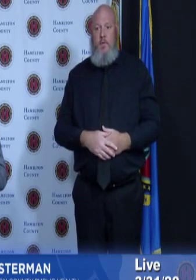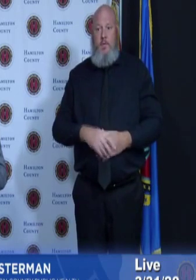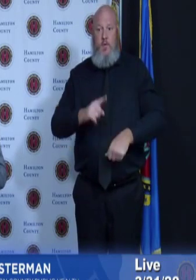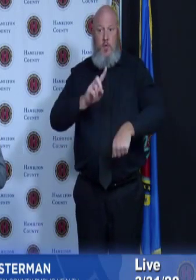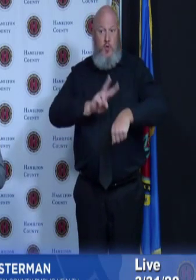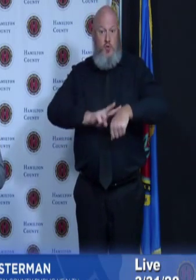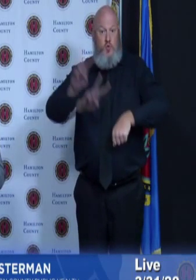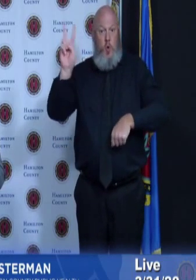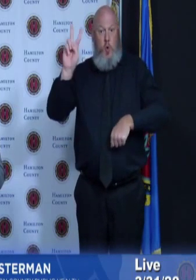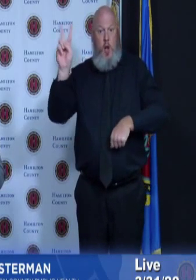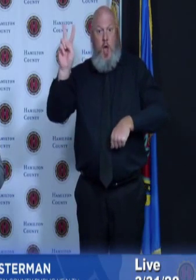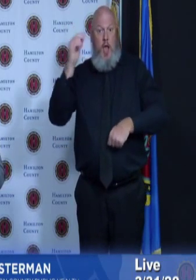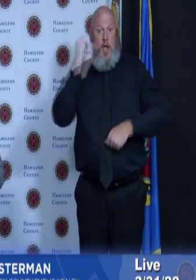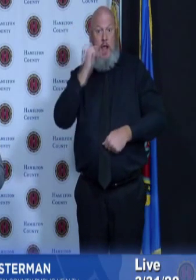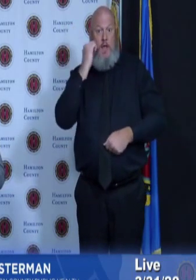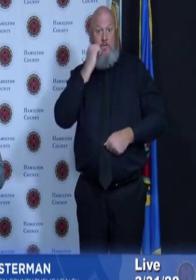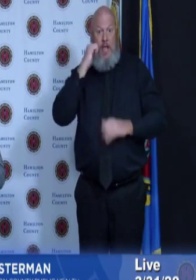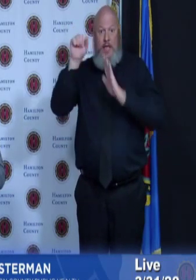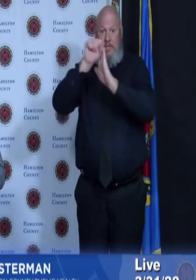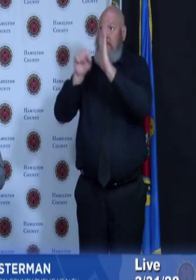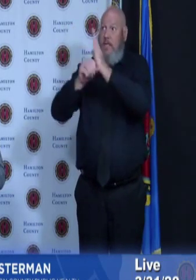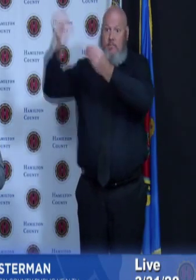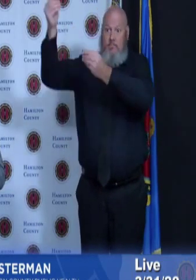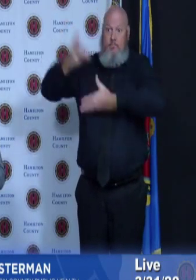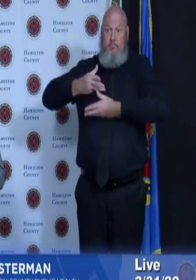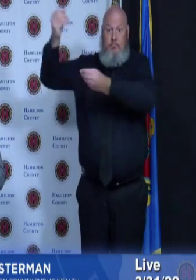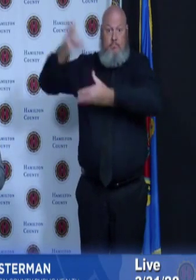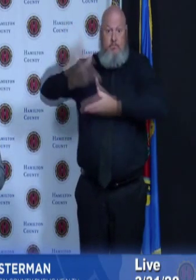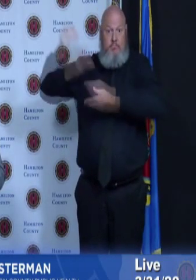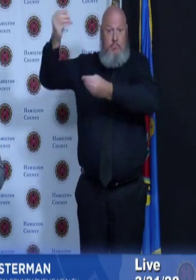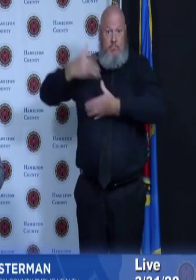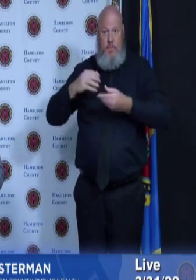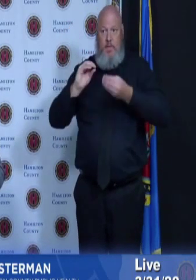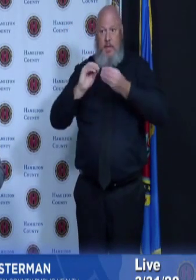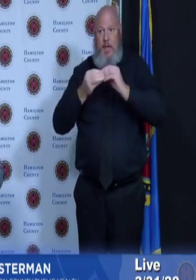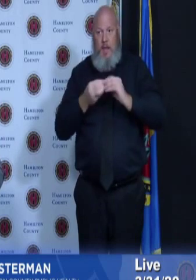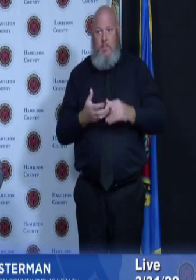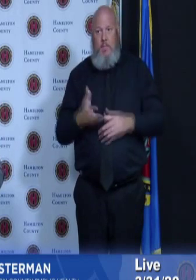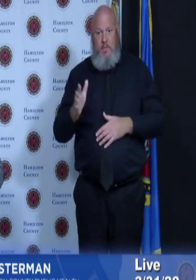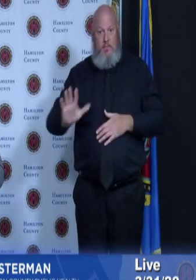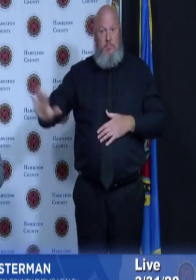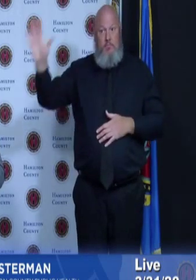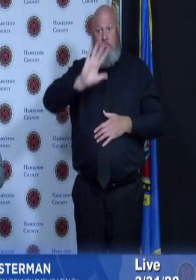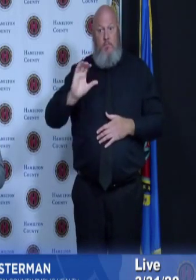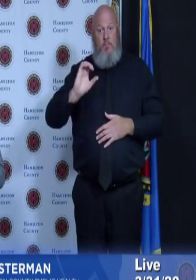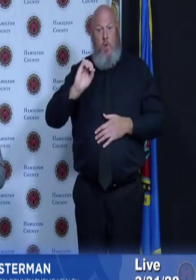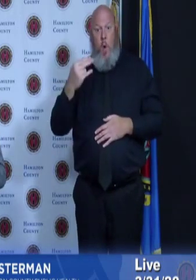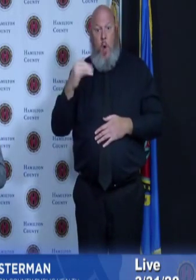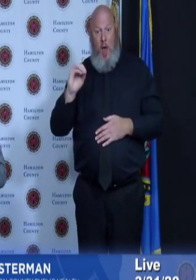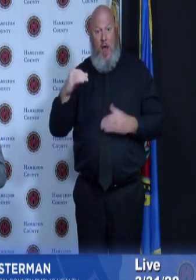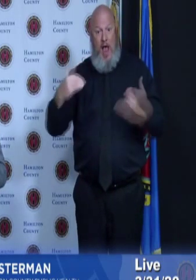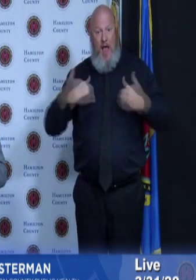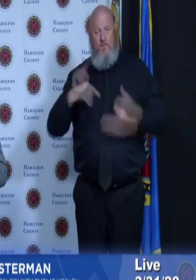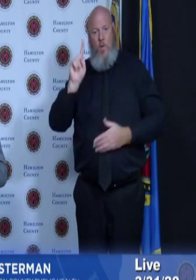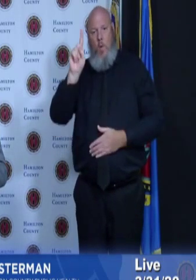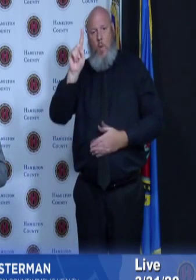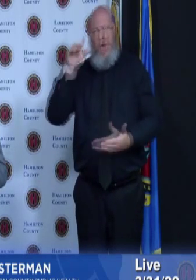up to one thousand nine hundred and thirty three cases of confirmed Covid-19 in addition four hundred and seventy five of those individuals are